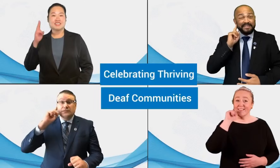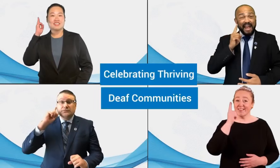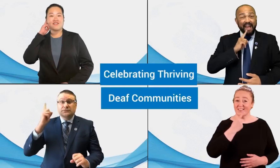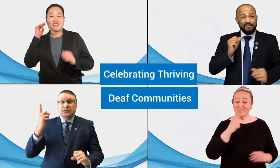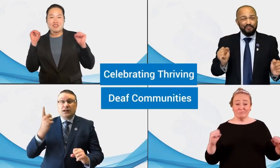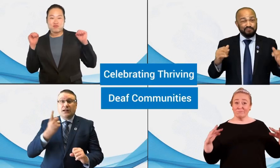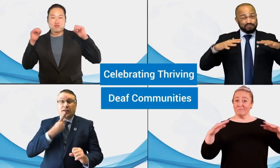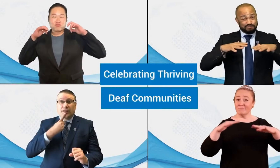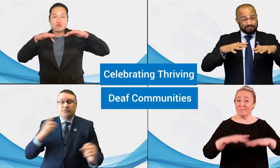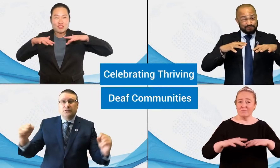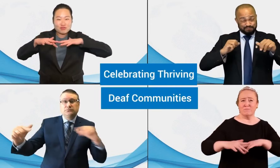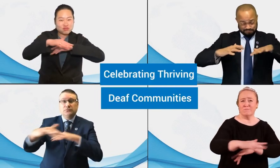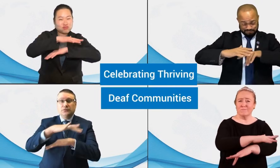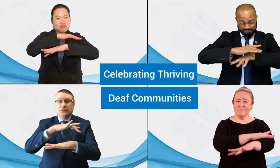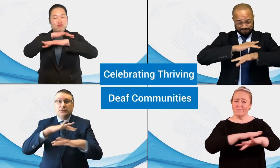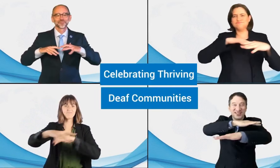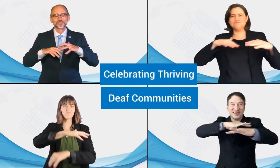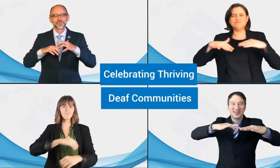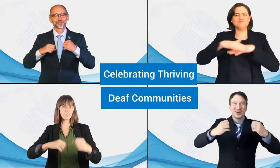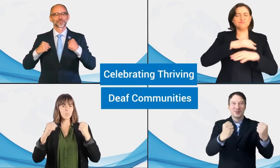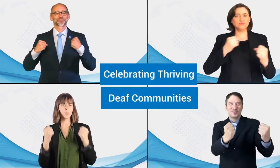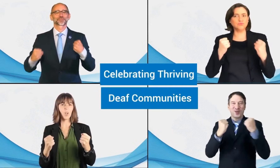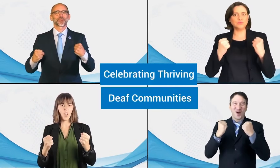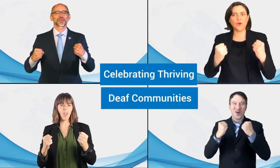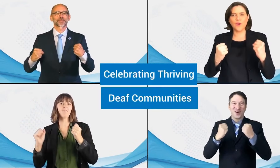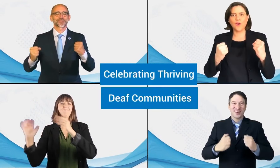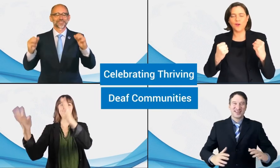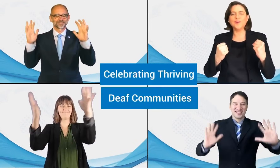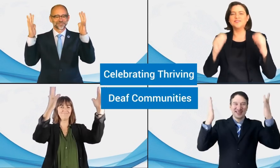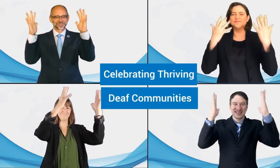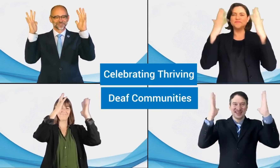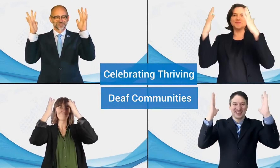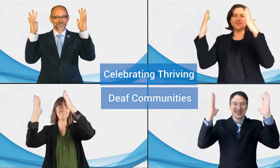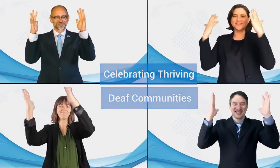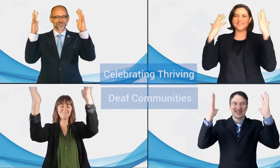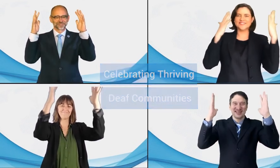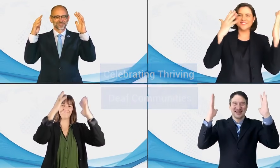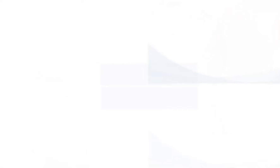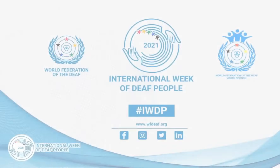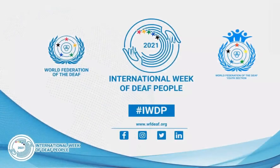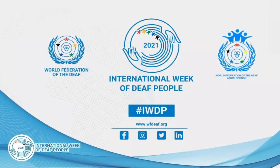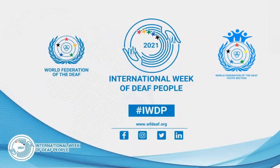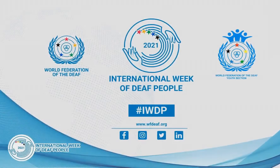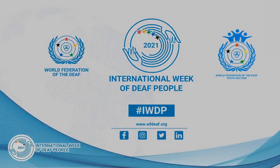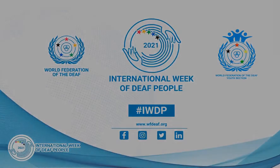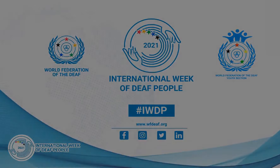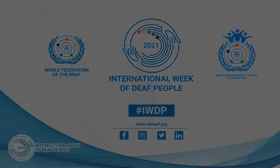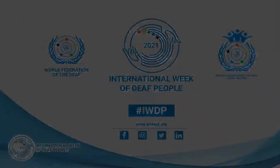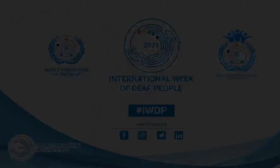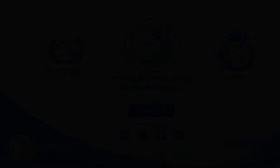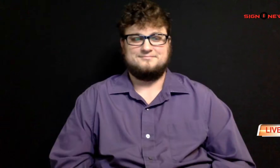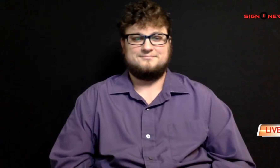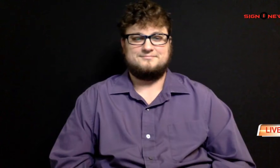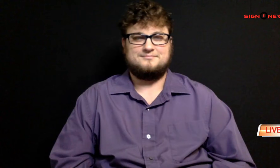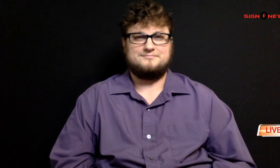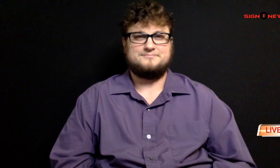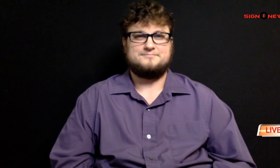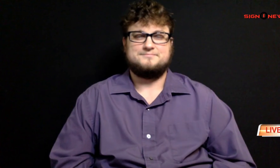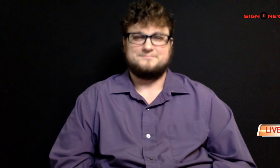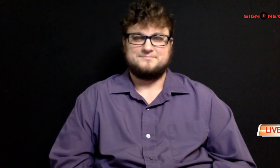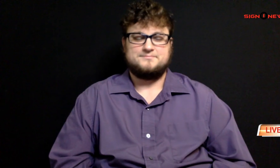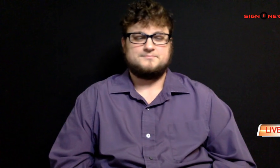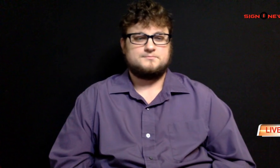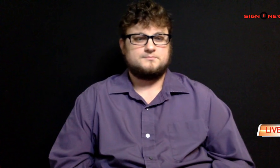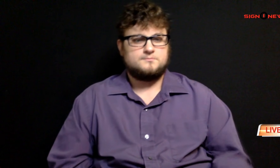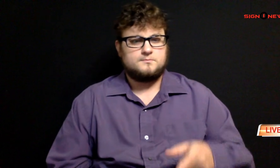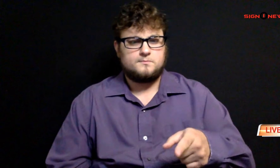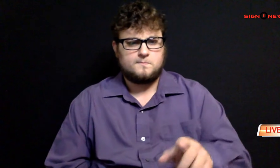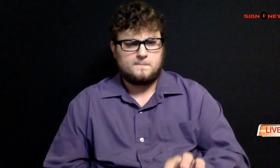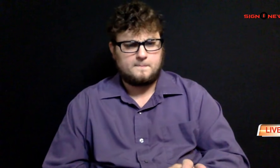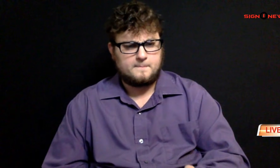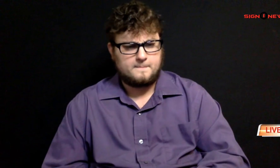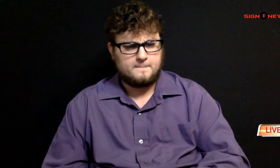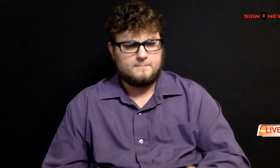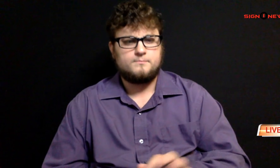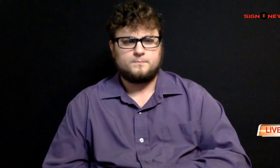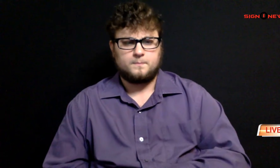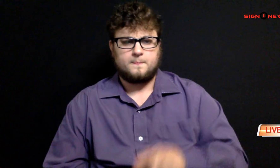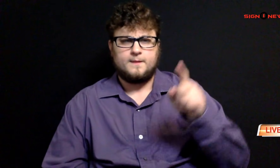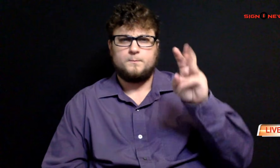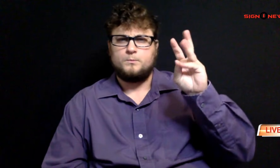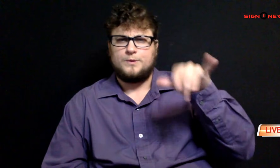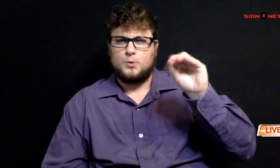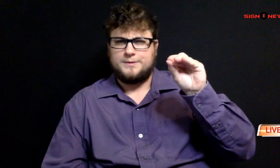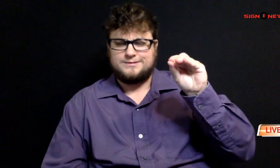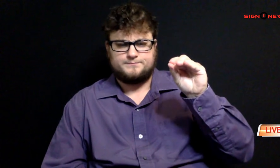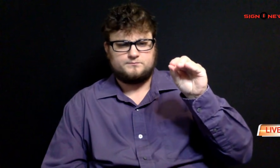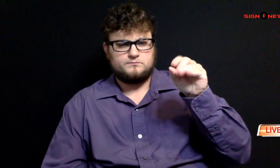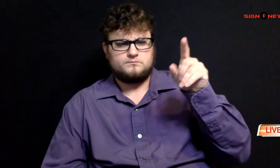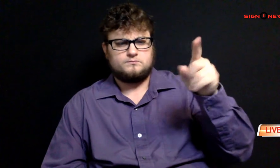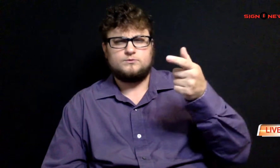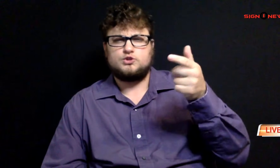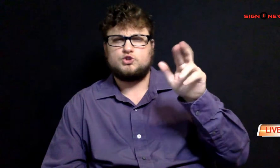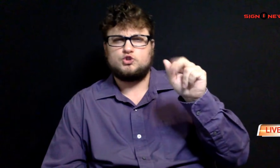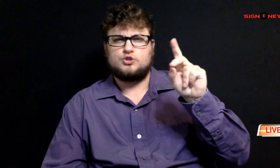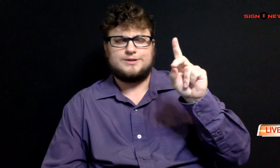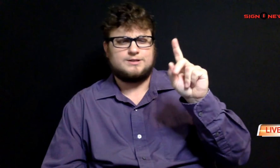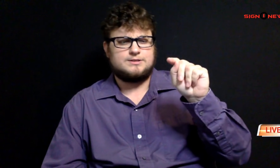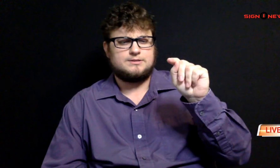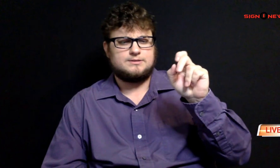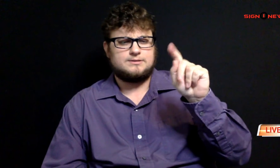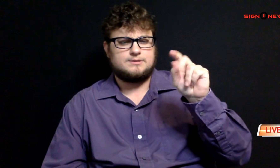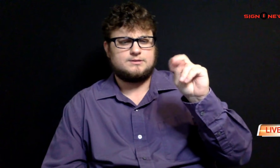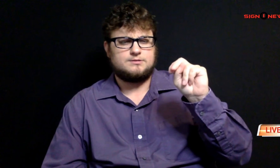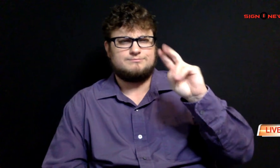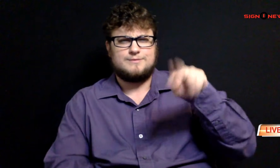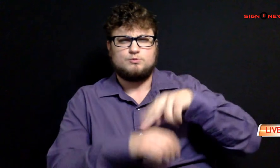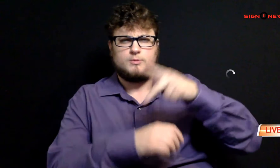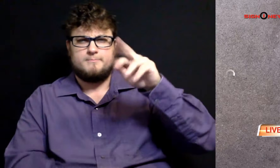they can become fluent sign language users